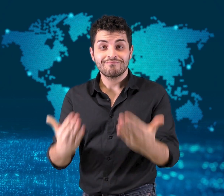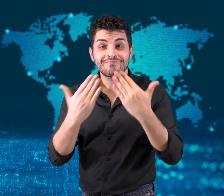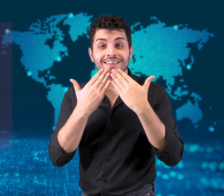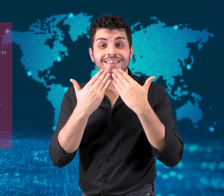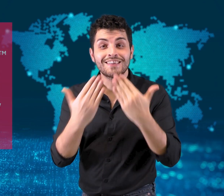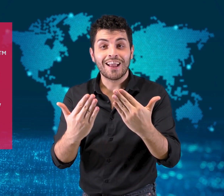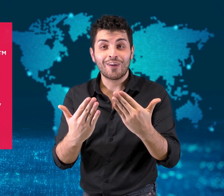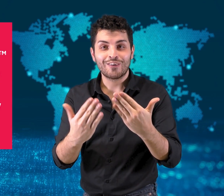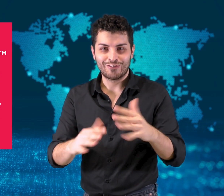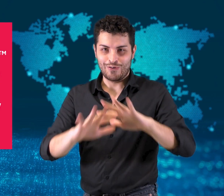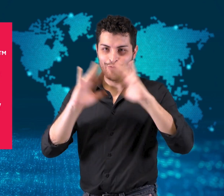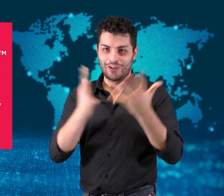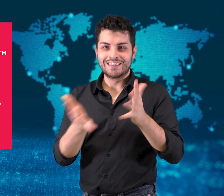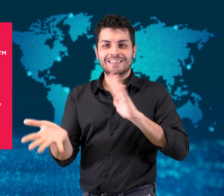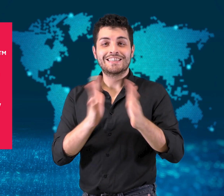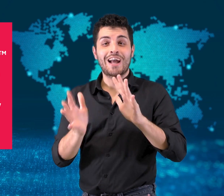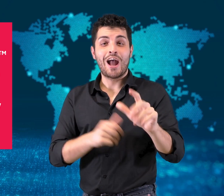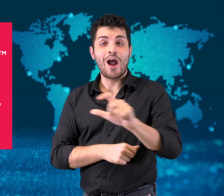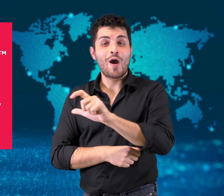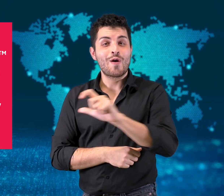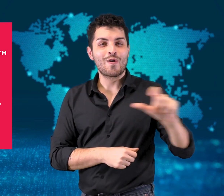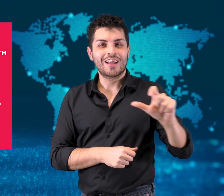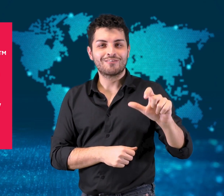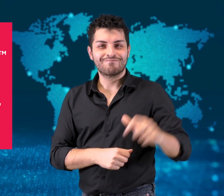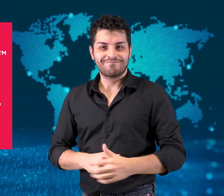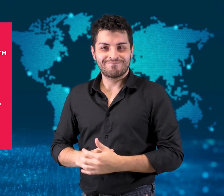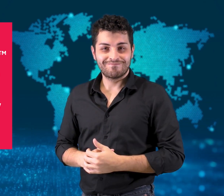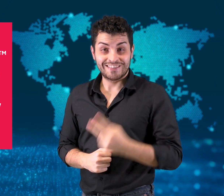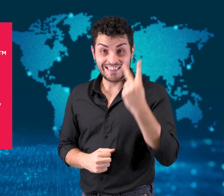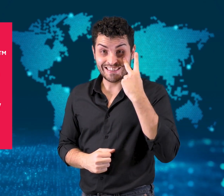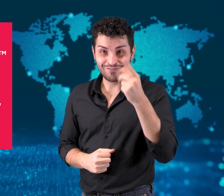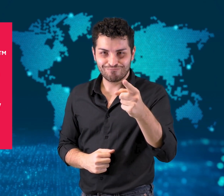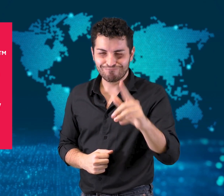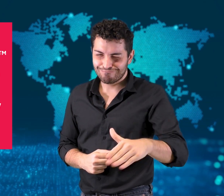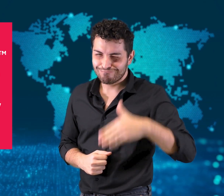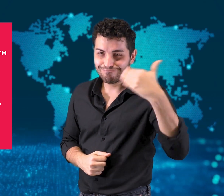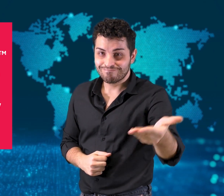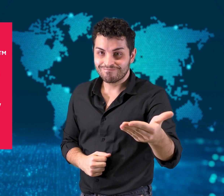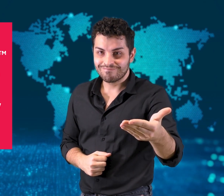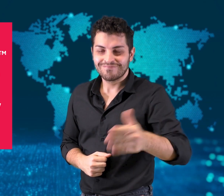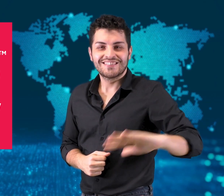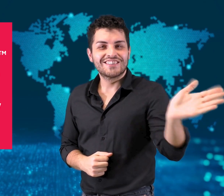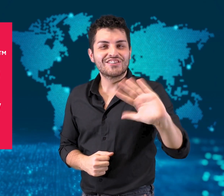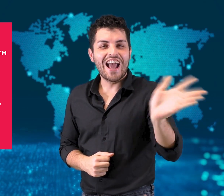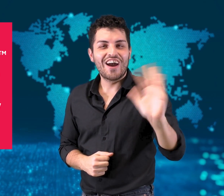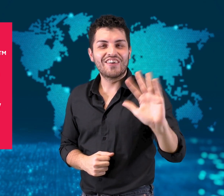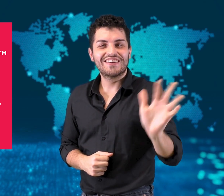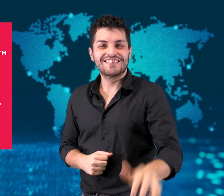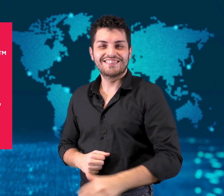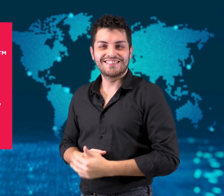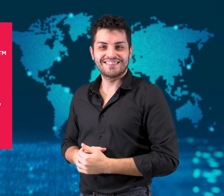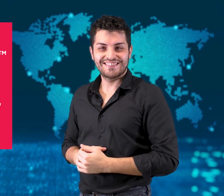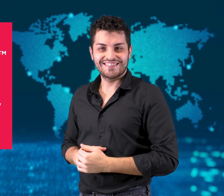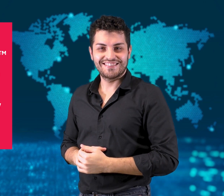Thank you for watching WorldSign Week and see you next time!